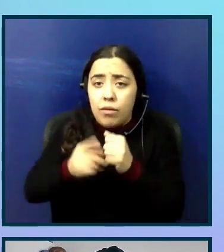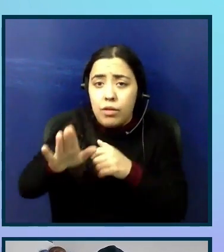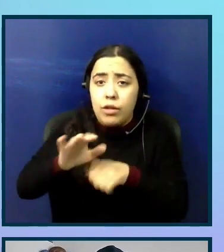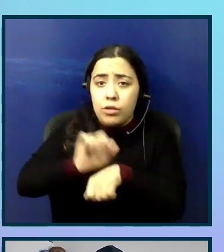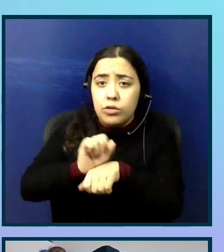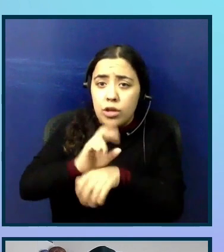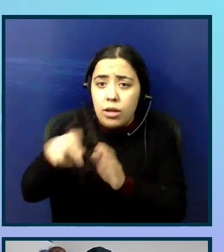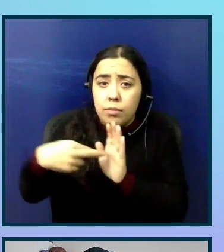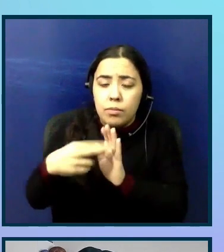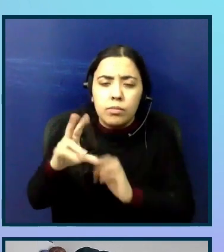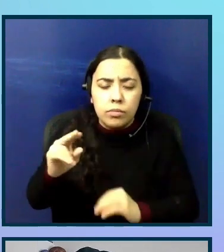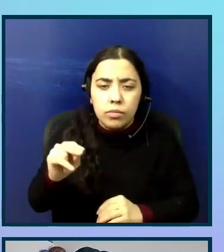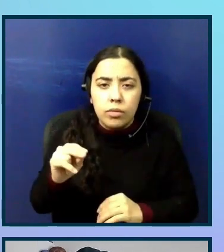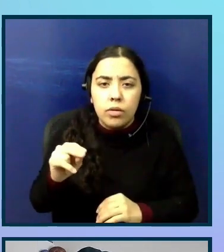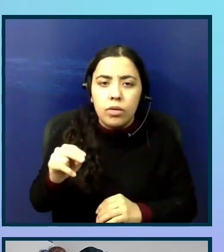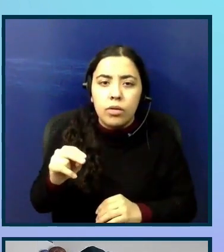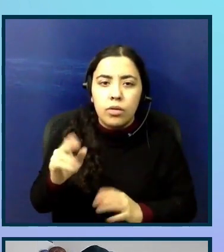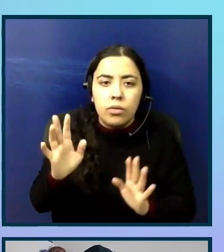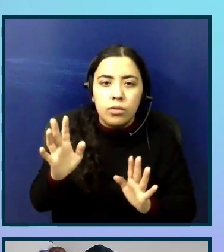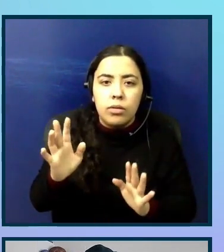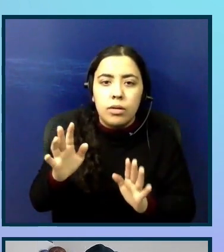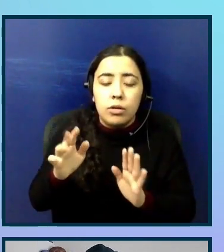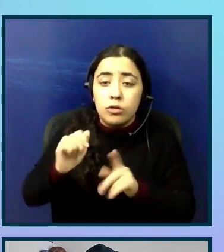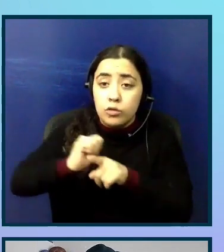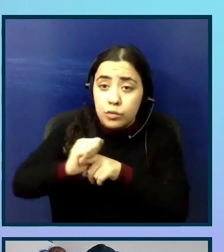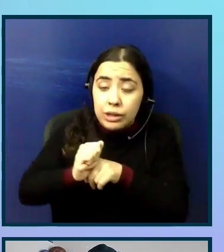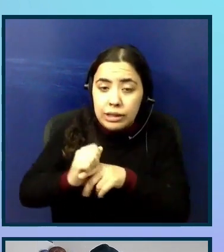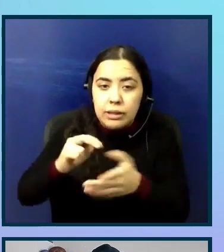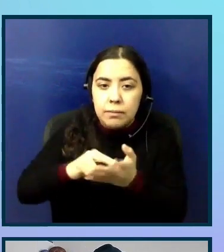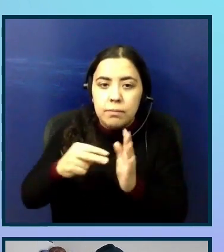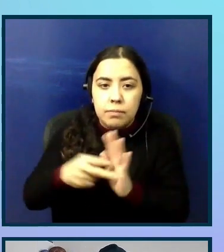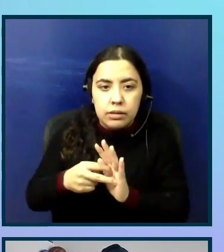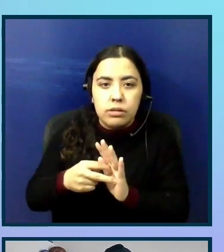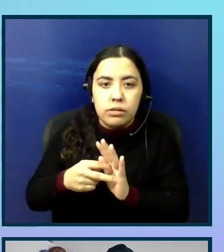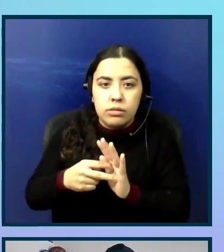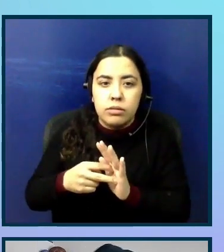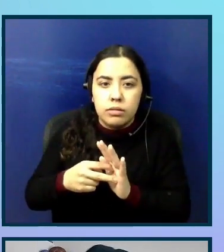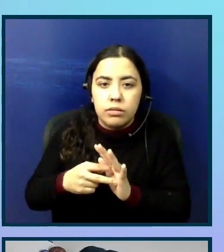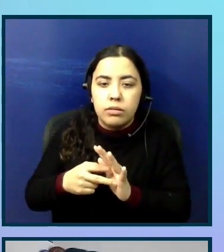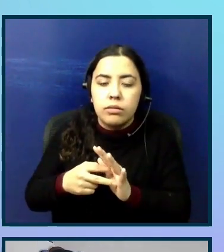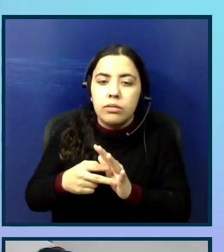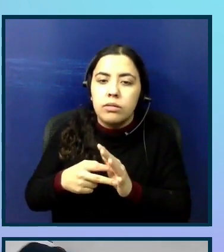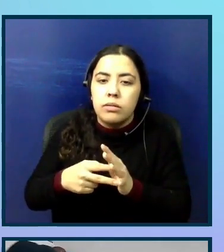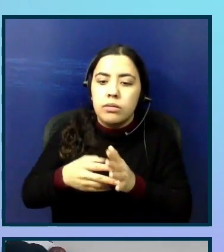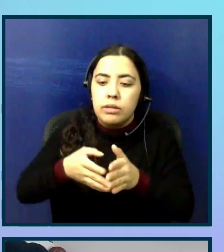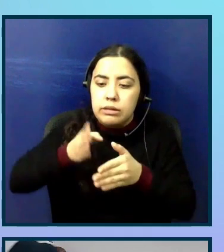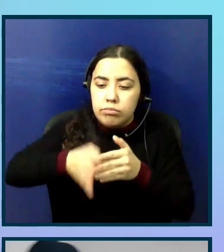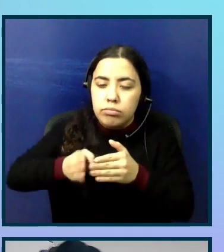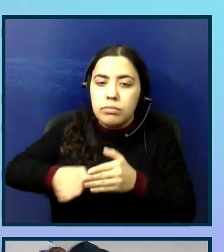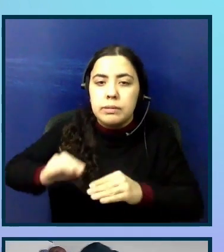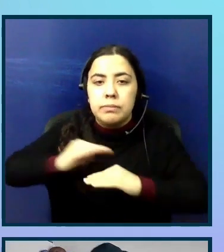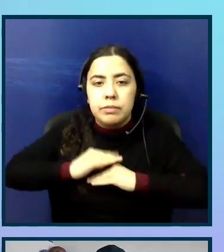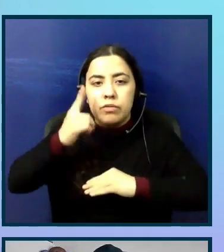you blanket everything. And what I mean by that is I use this as personal experience I've seen in the field